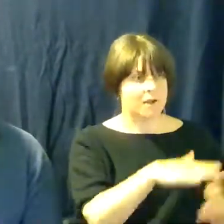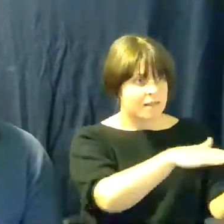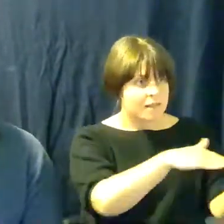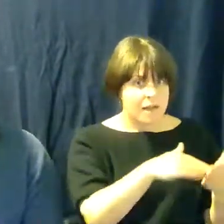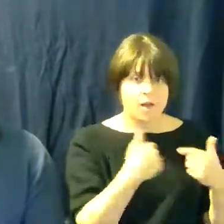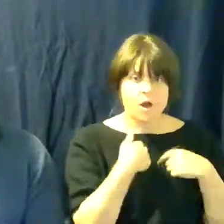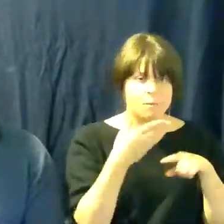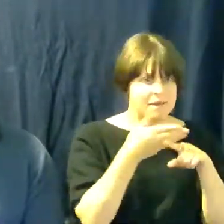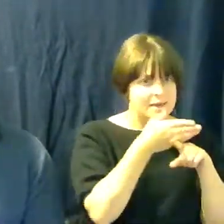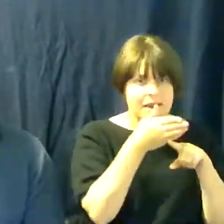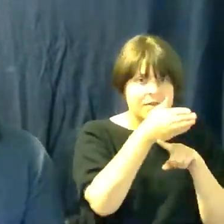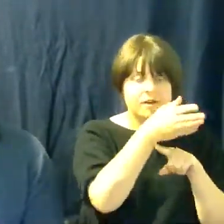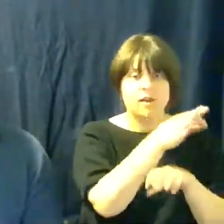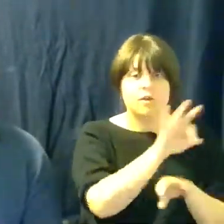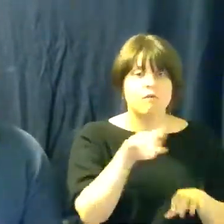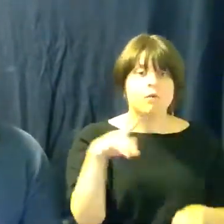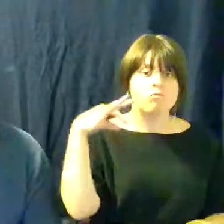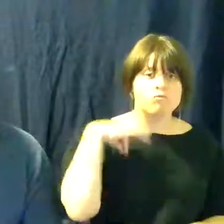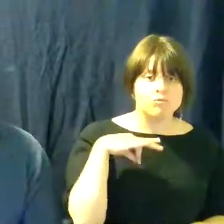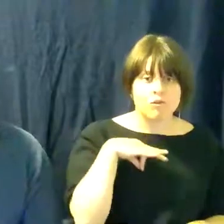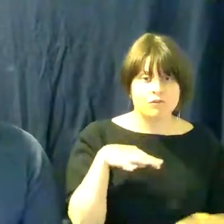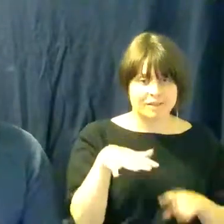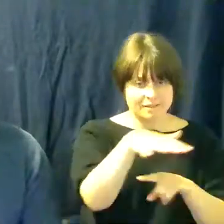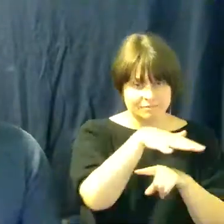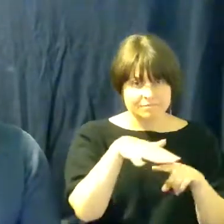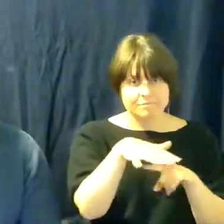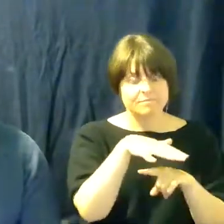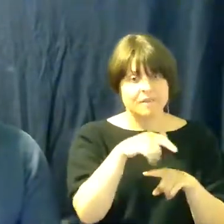by learning from a person with more